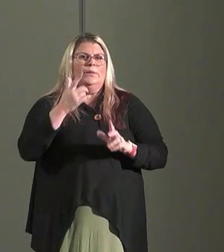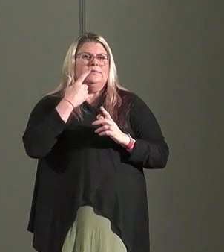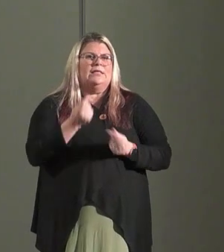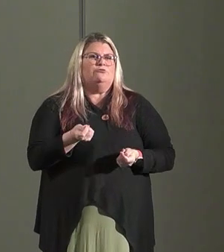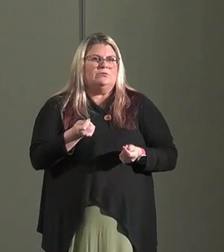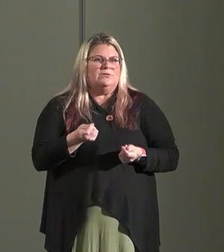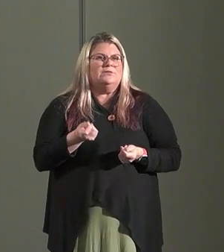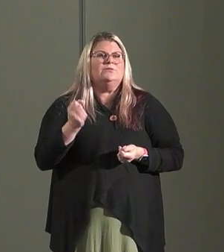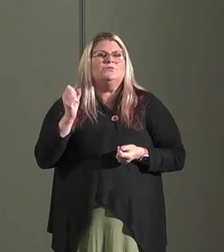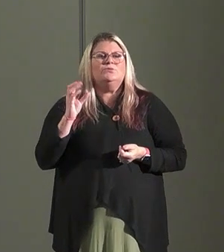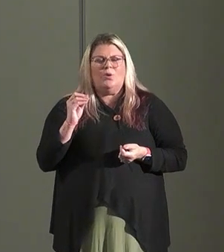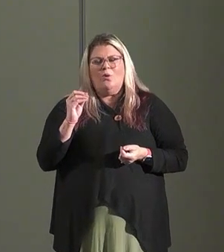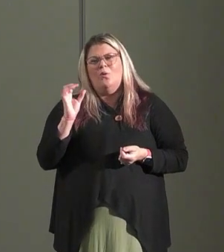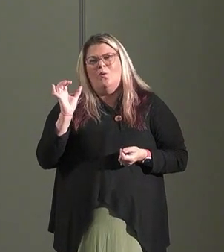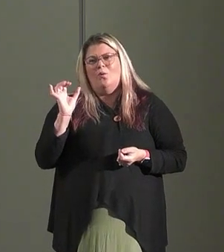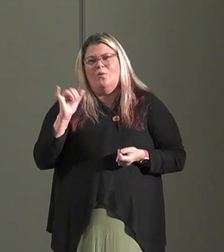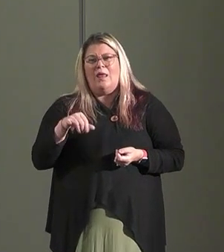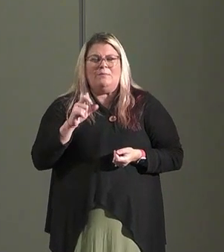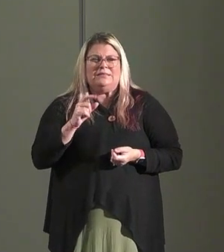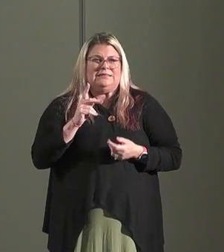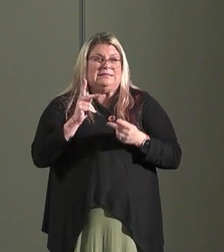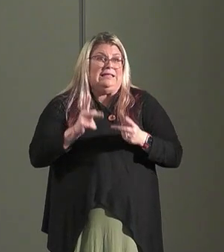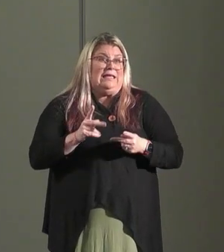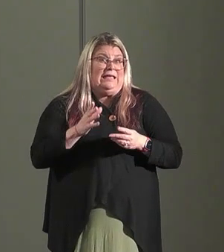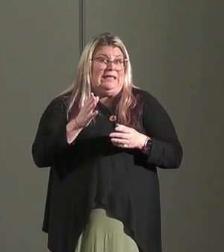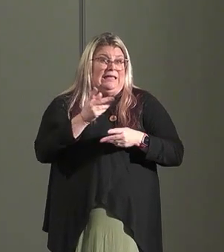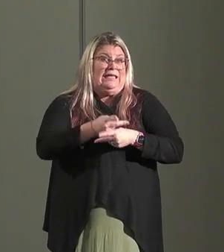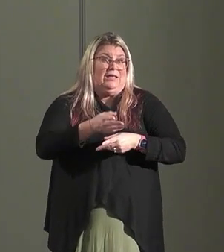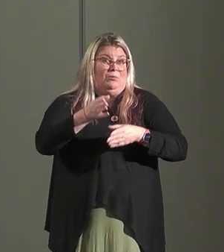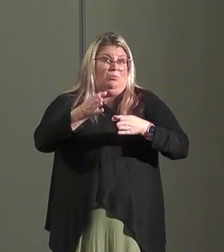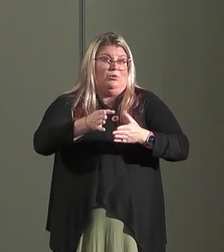On the front end of that. Something to think about.